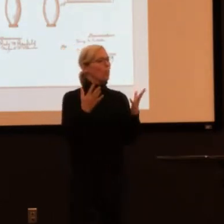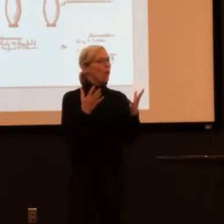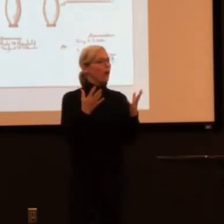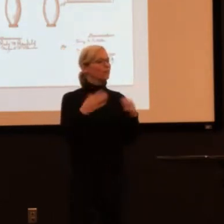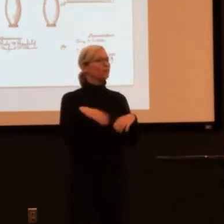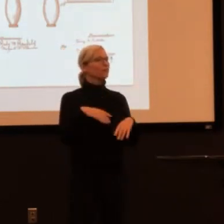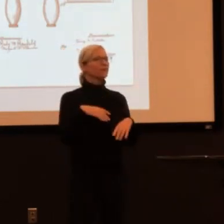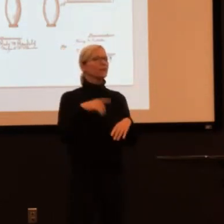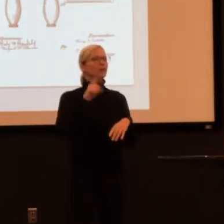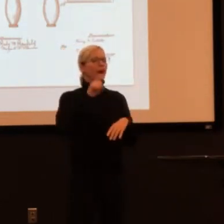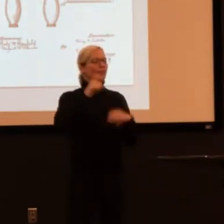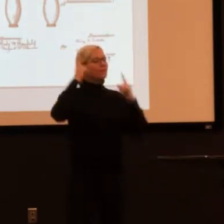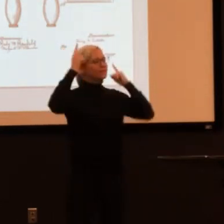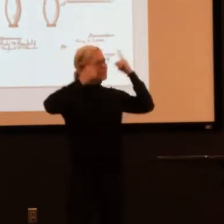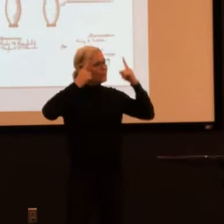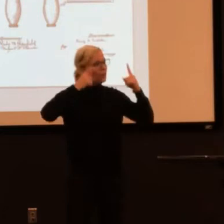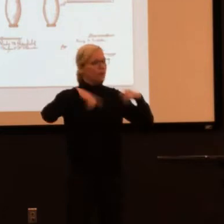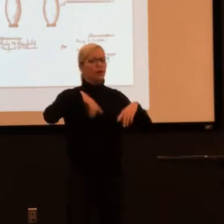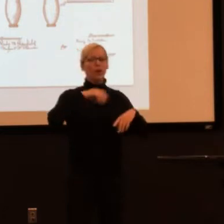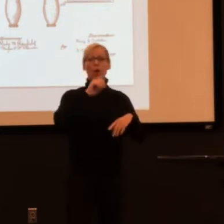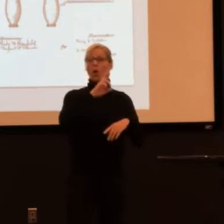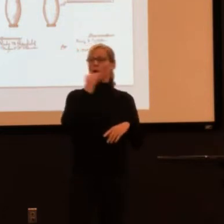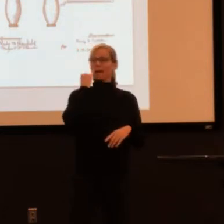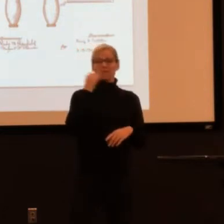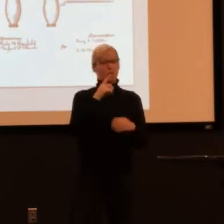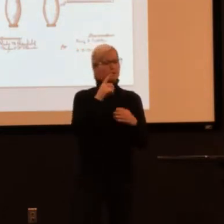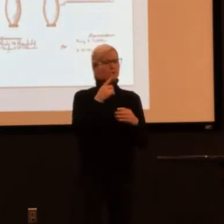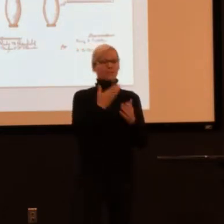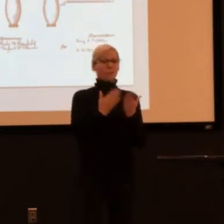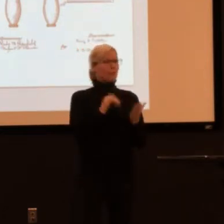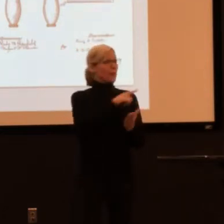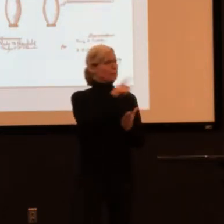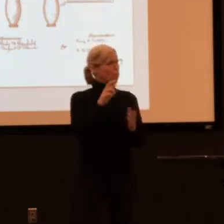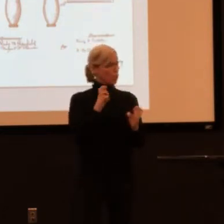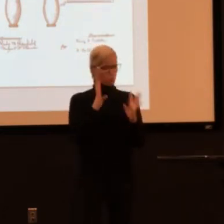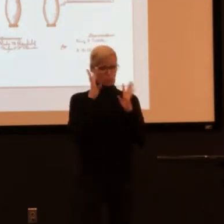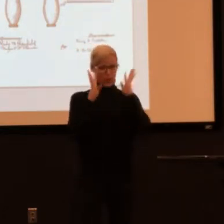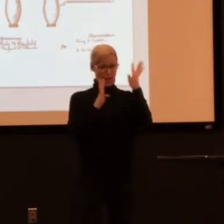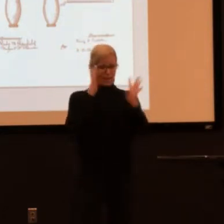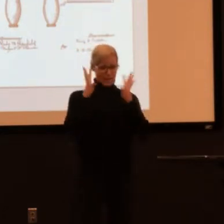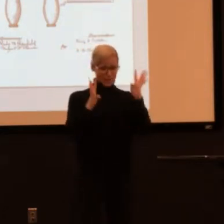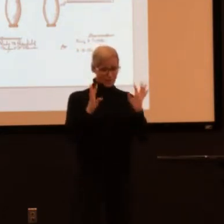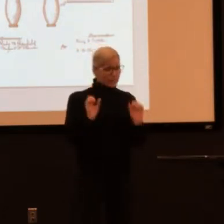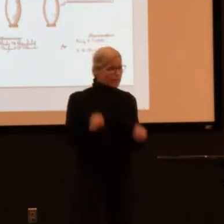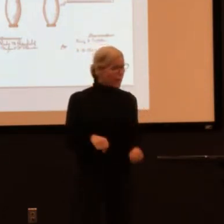anything you're creating might be patentable and then how some of the rest of the process works.